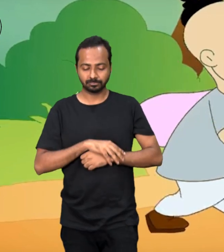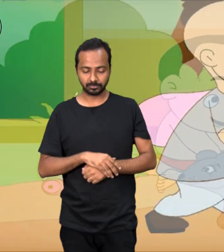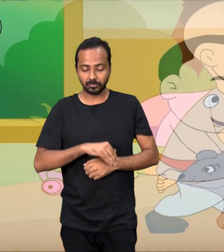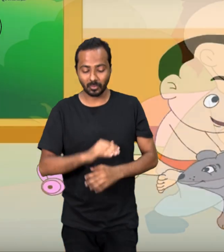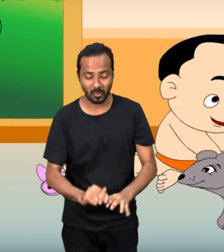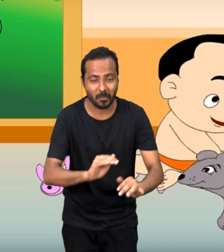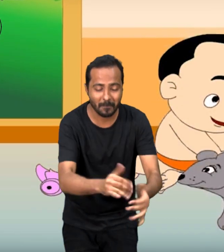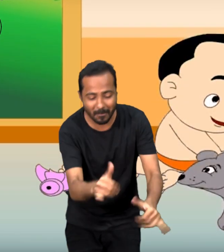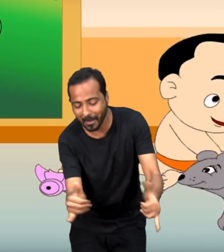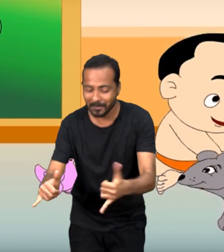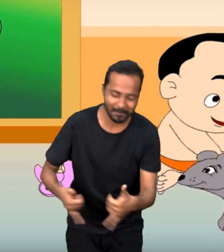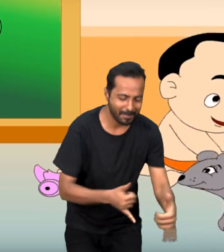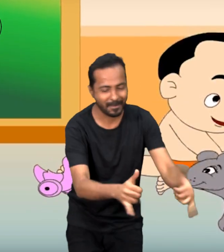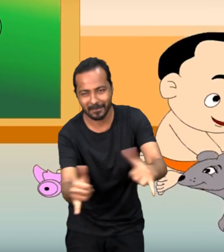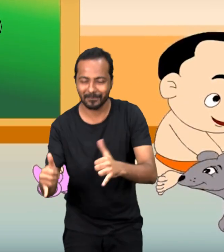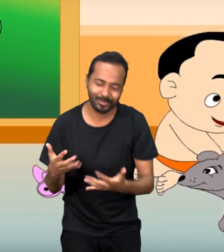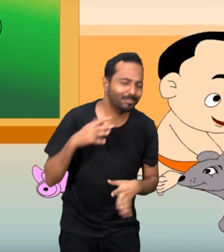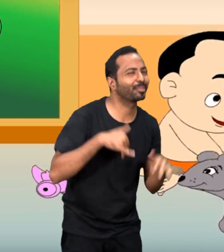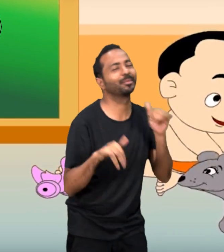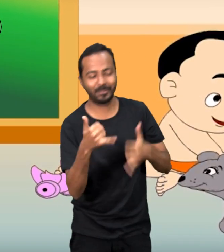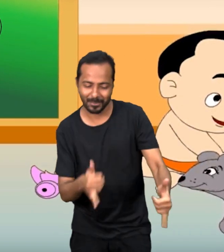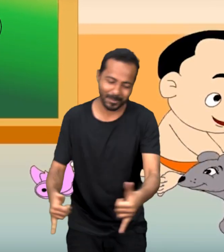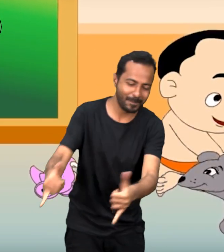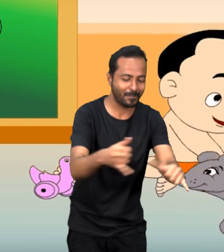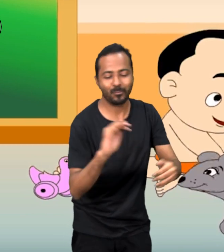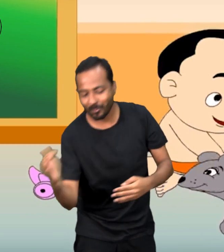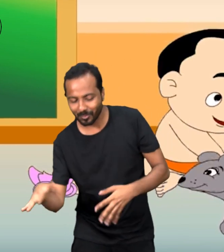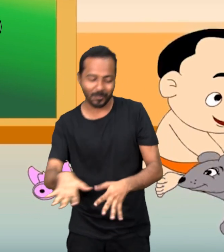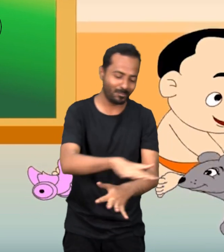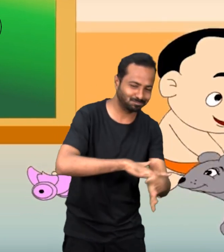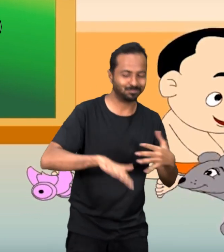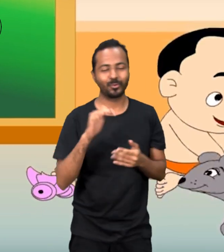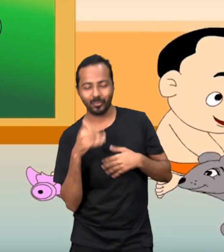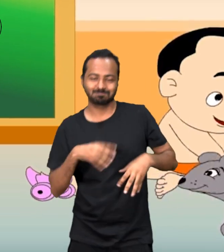Both of them went outside. Mongoose and the child were playing happily.